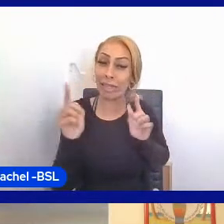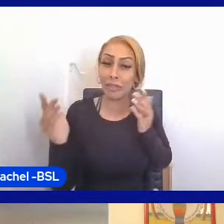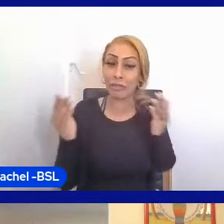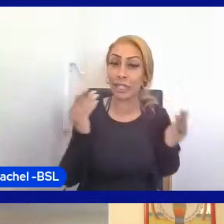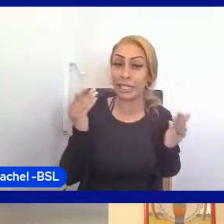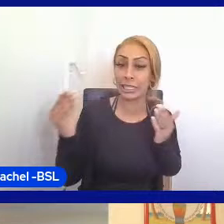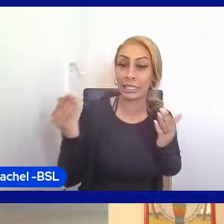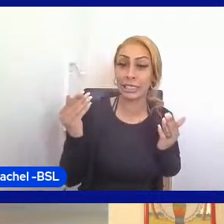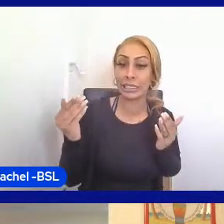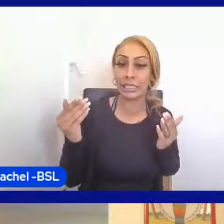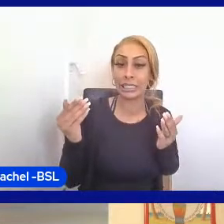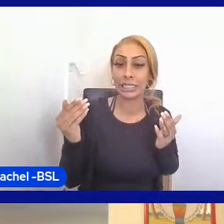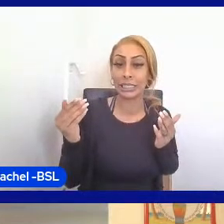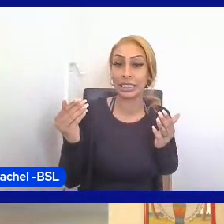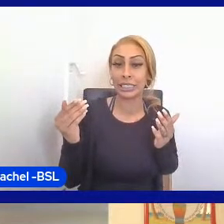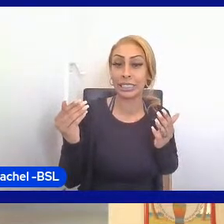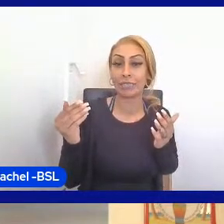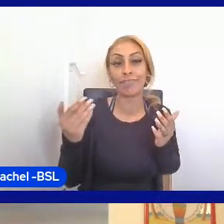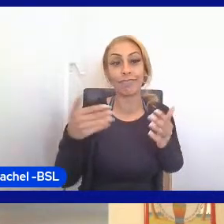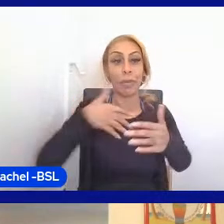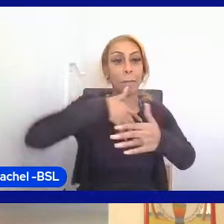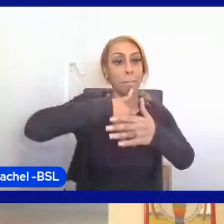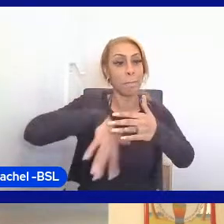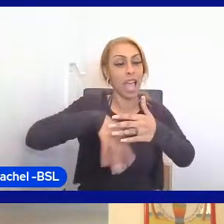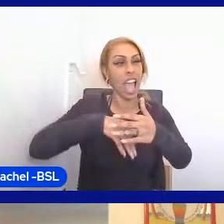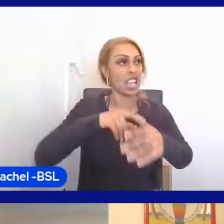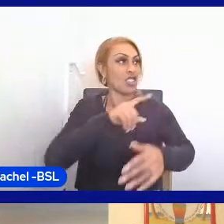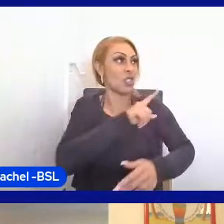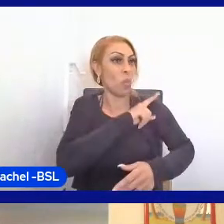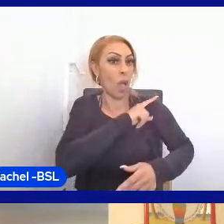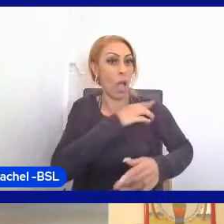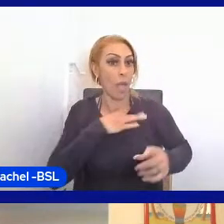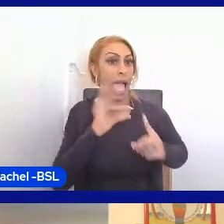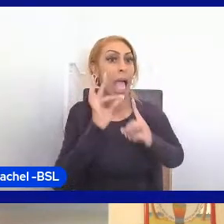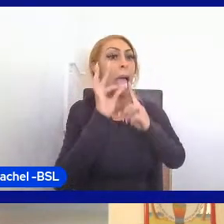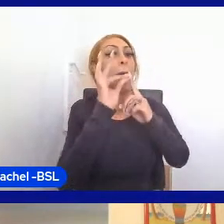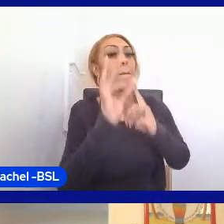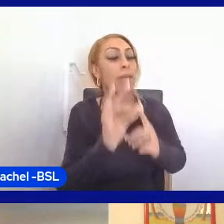why we applied for funding, is the existing self-guided